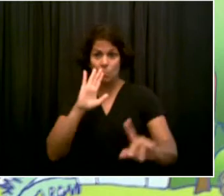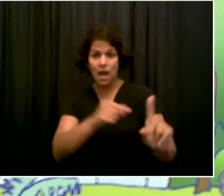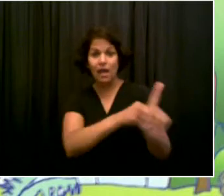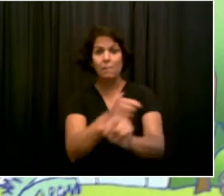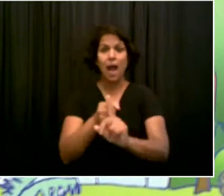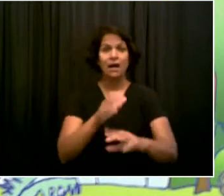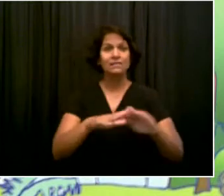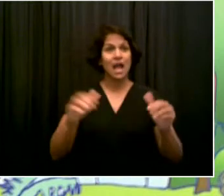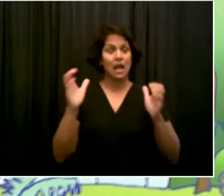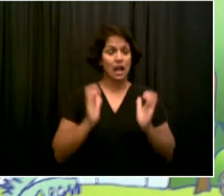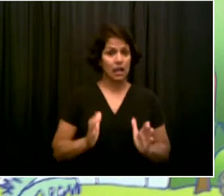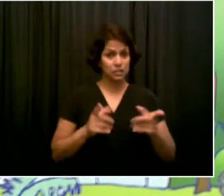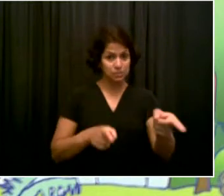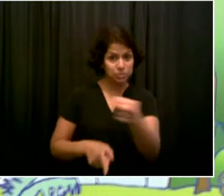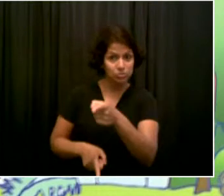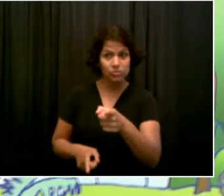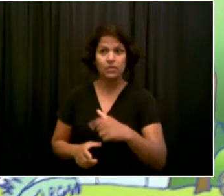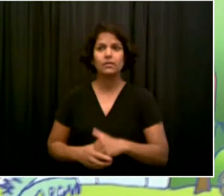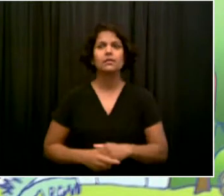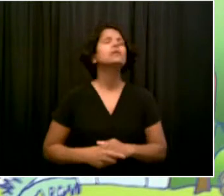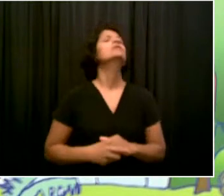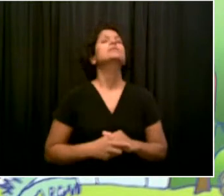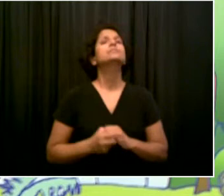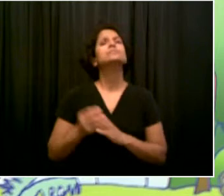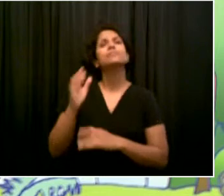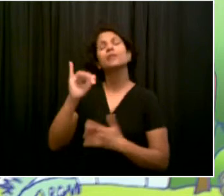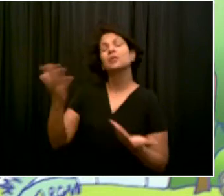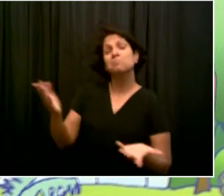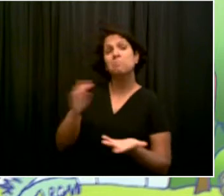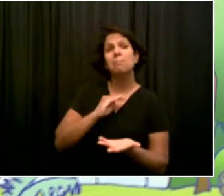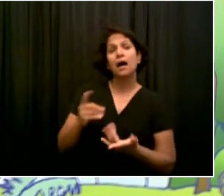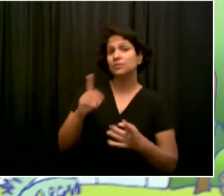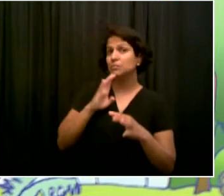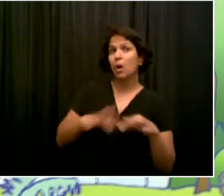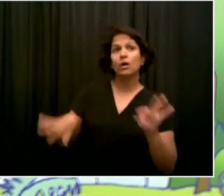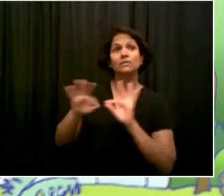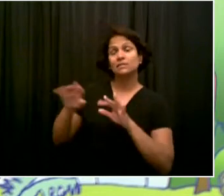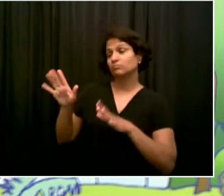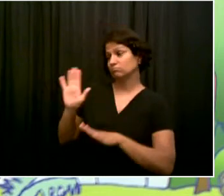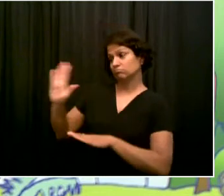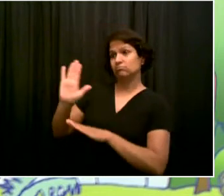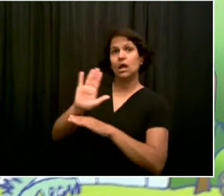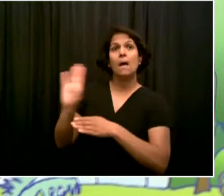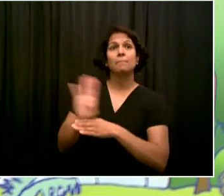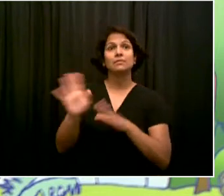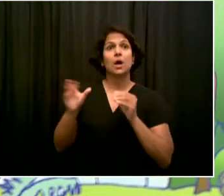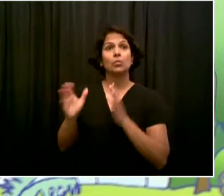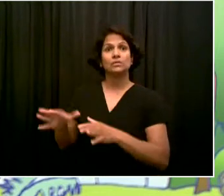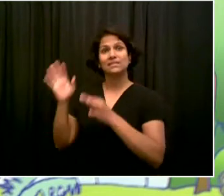CITYWIDE? I THINK IT IS A HUGE MOMENT JAMES. DANNY MYERS IS